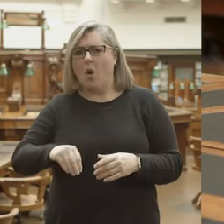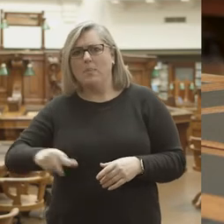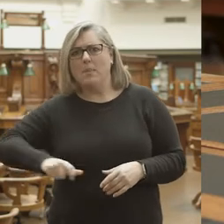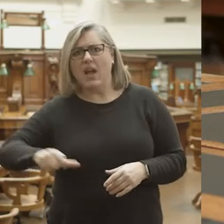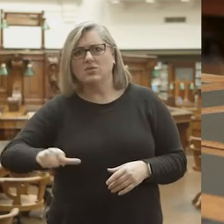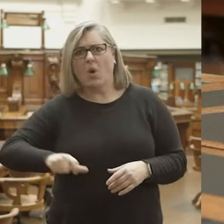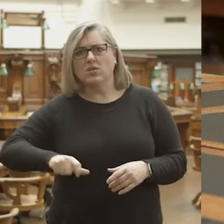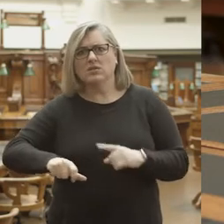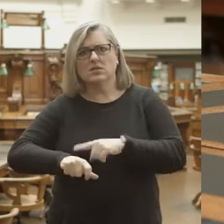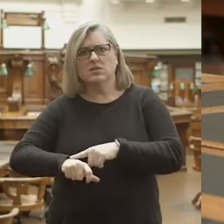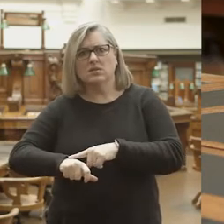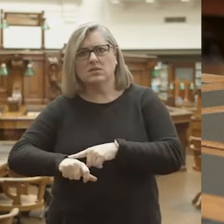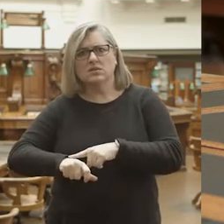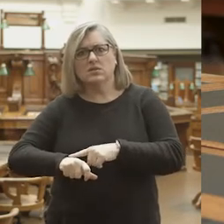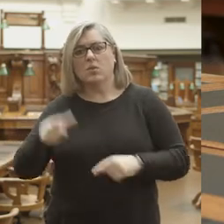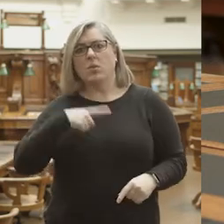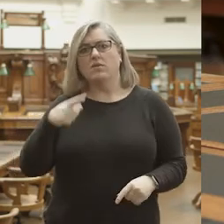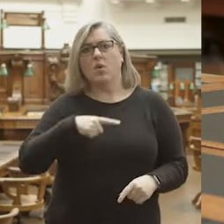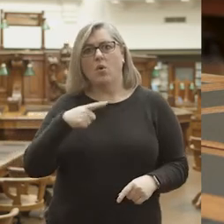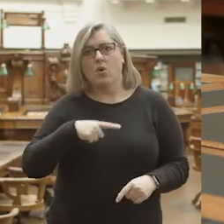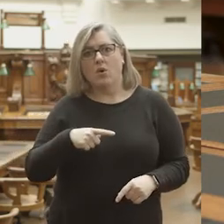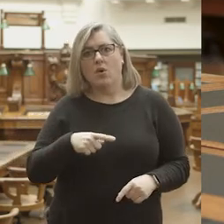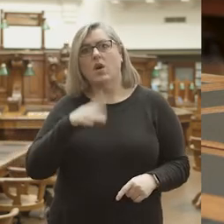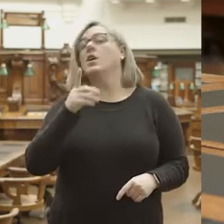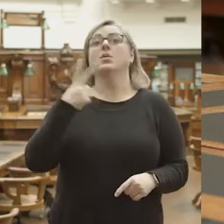from the other matchbox? Well, that's because your hearing